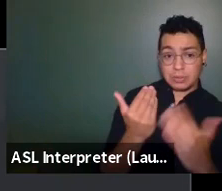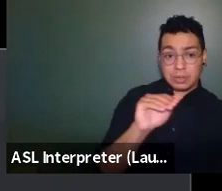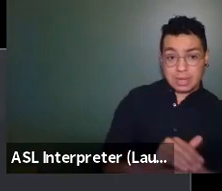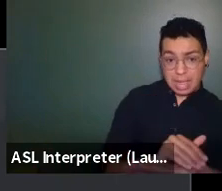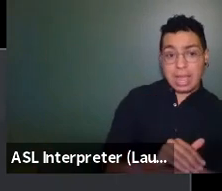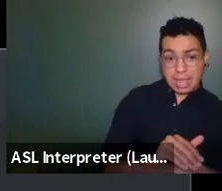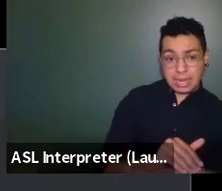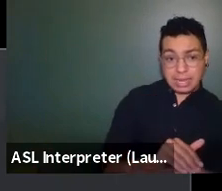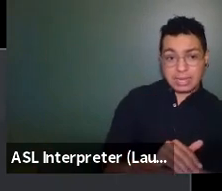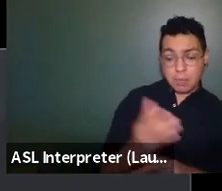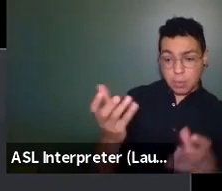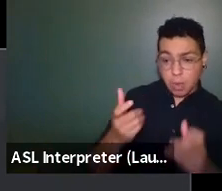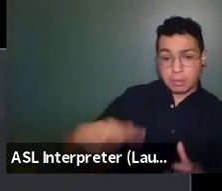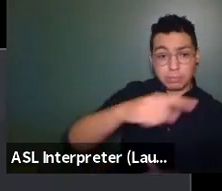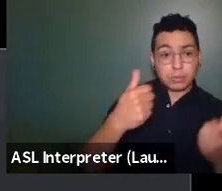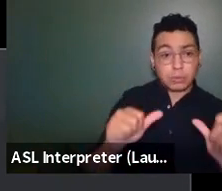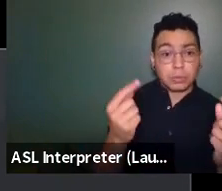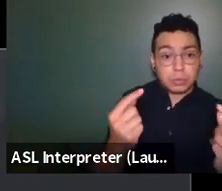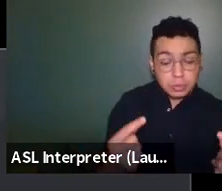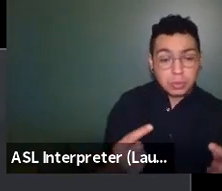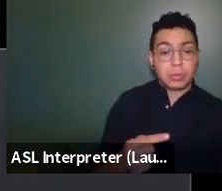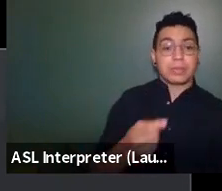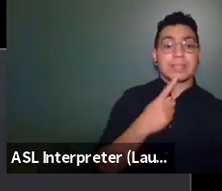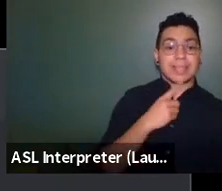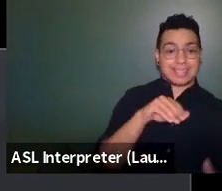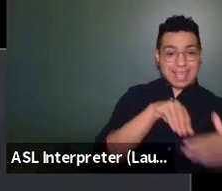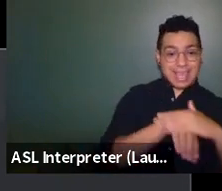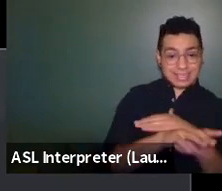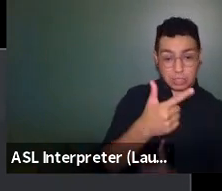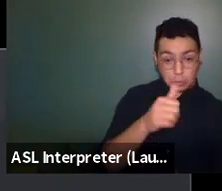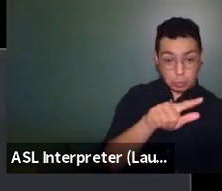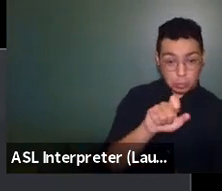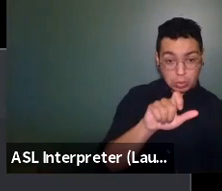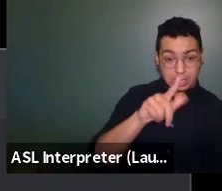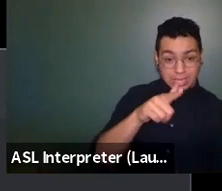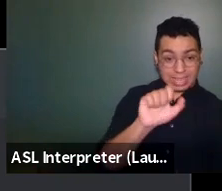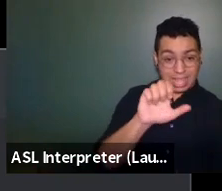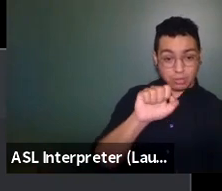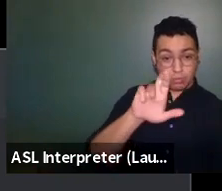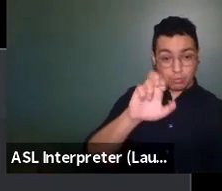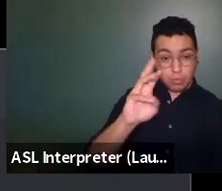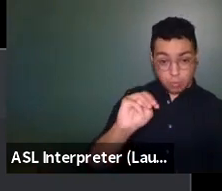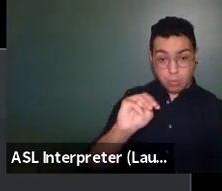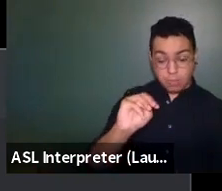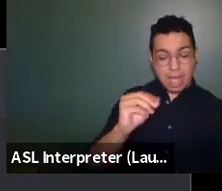ESD 101 - Jeff Crawford: And if I remember the first time I go there. I have that choice between being student and teacher. I know which one I'm going to pick